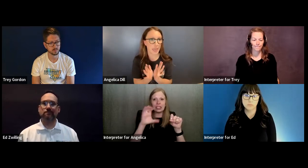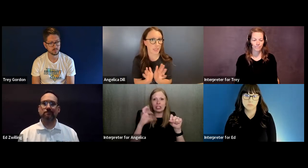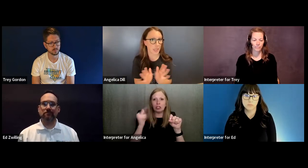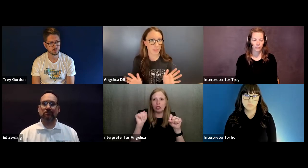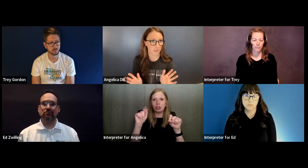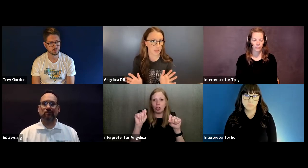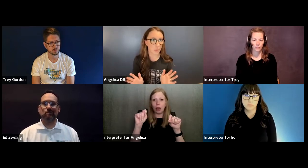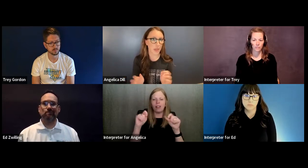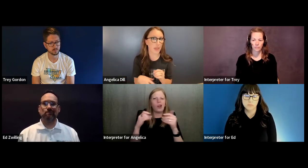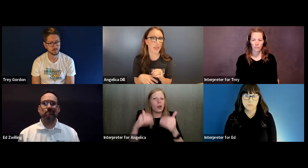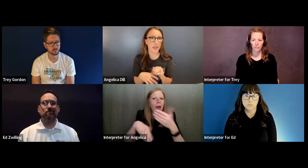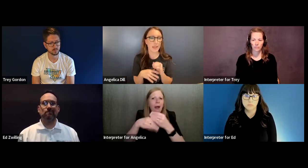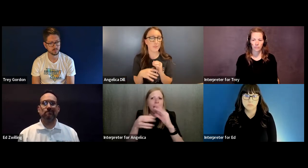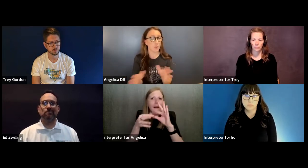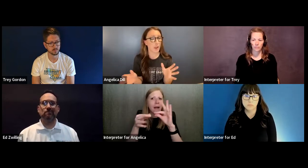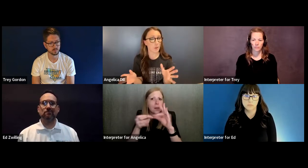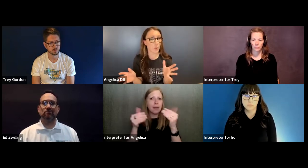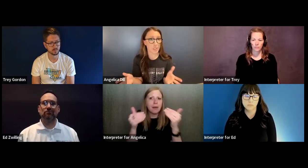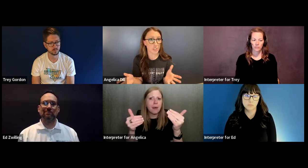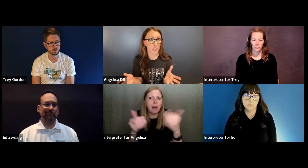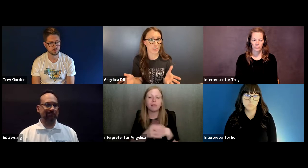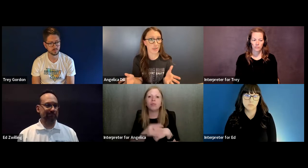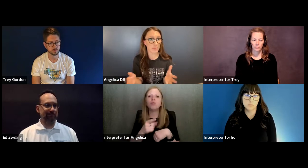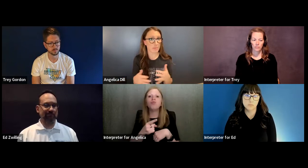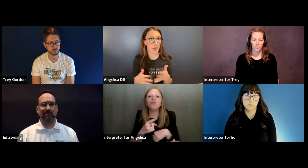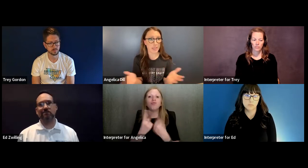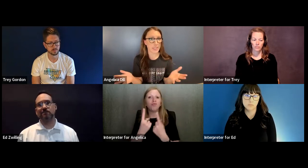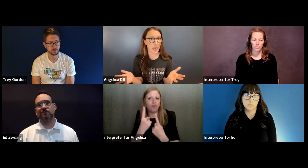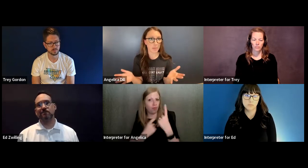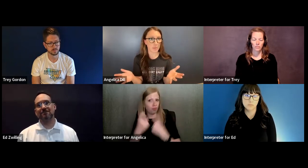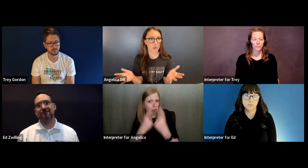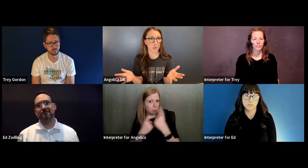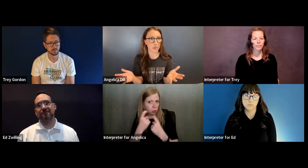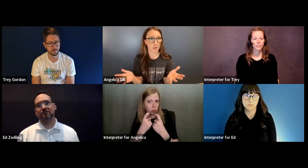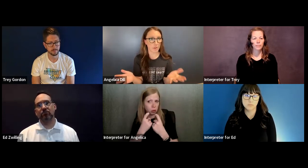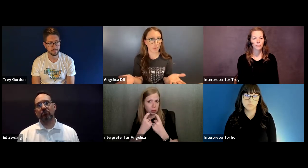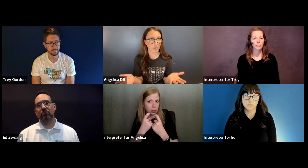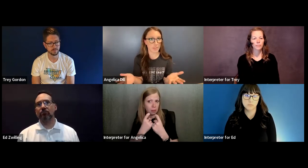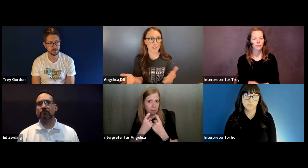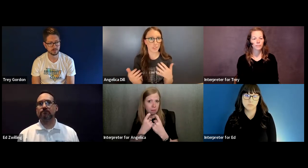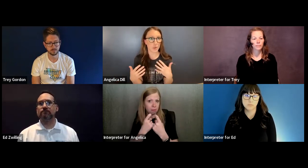add comments along the way if you have a question at any time in the middle of all of this you're